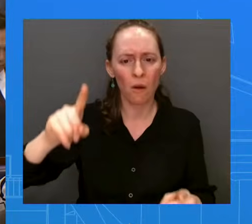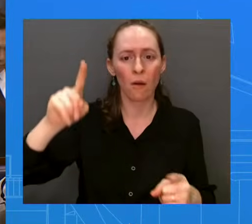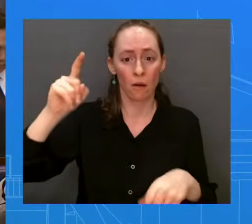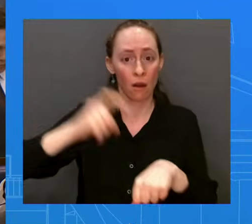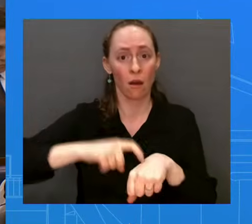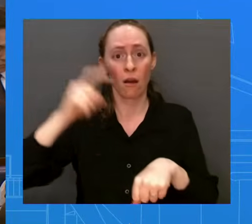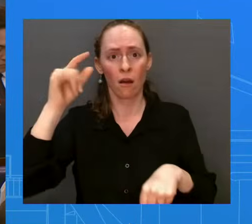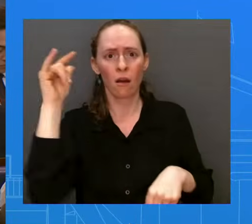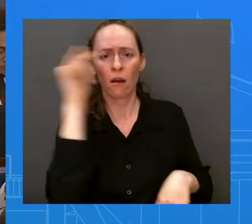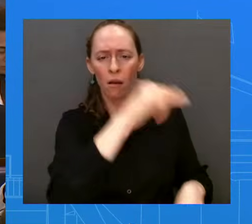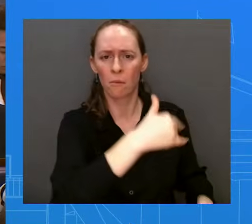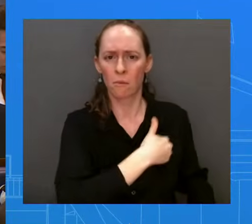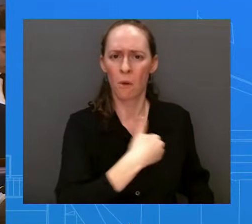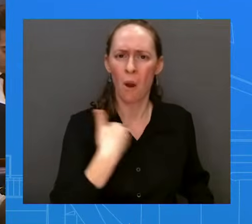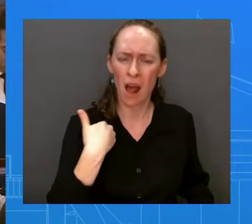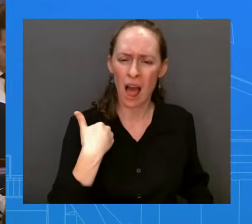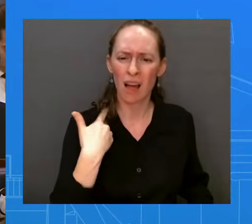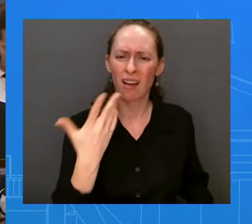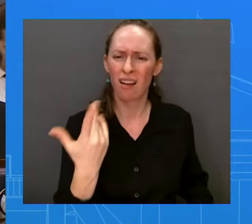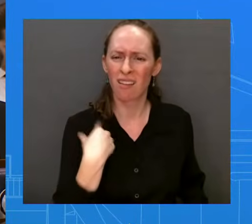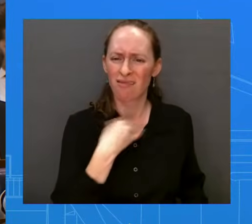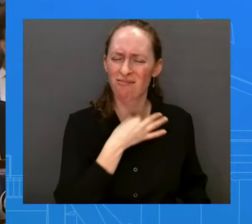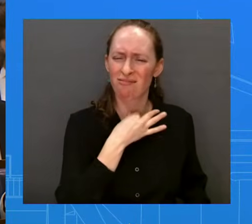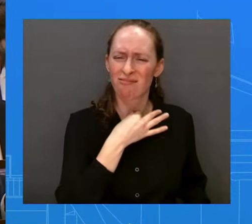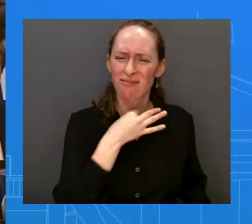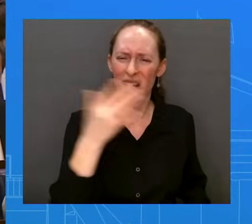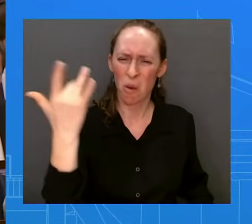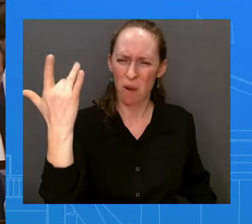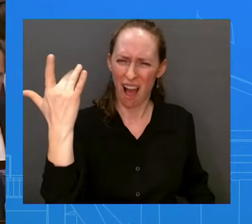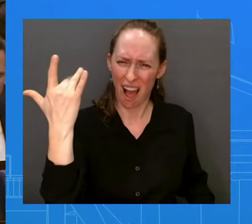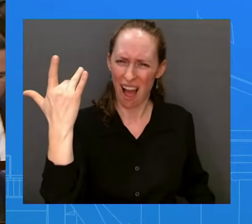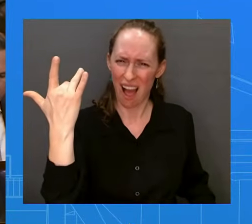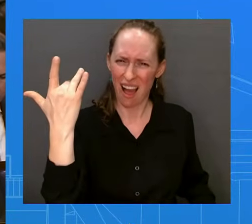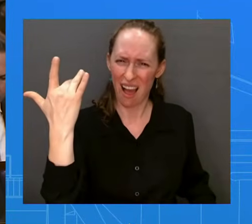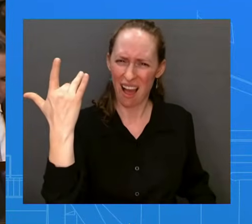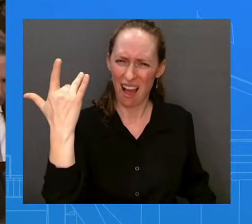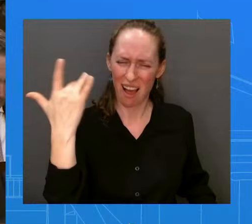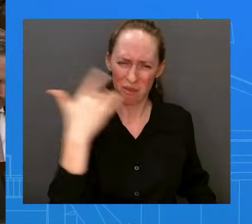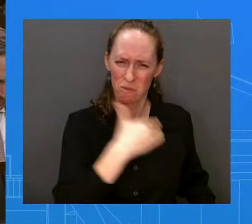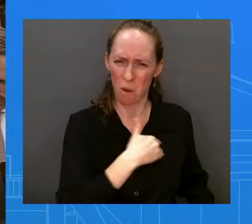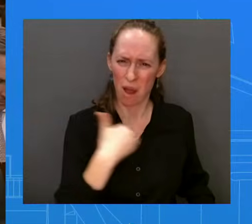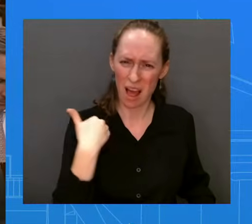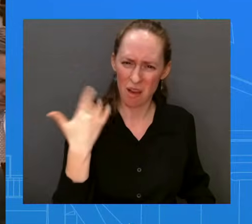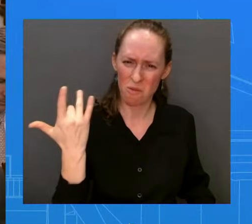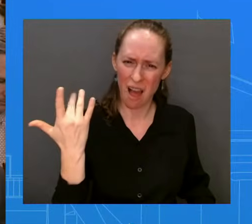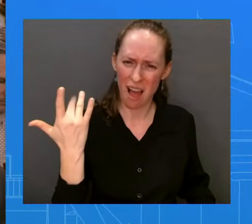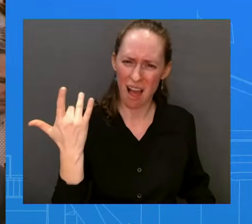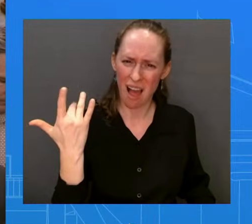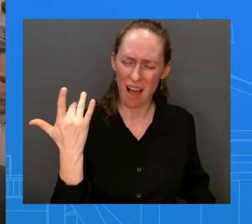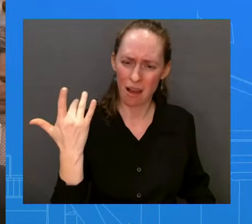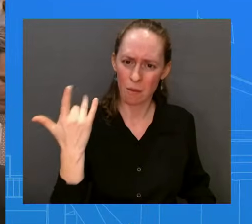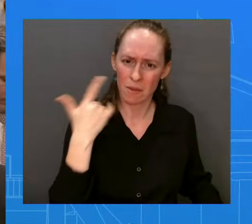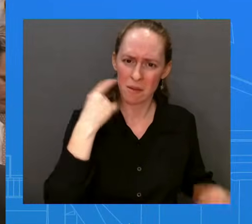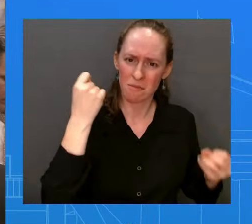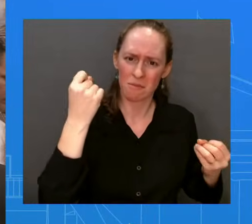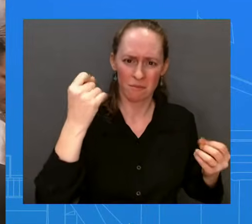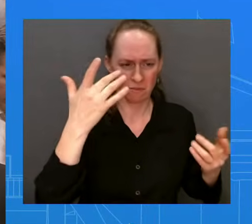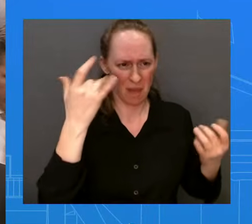for this trip, since so many countries are helping Ukraine and he visited Poland 11 months ago?